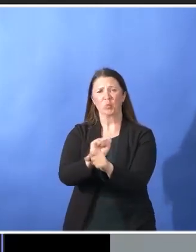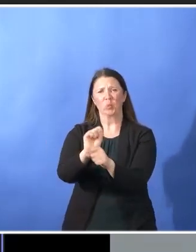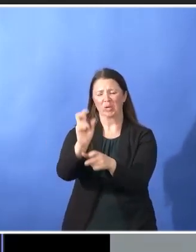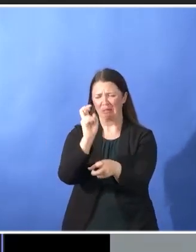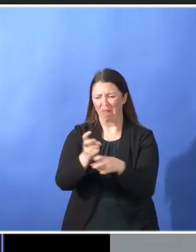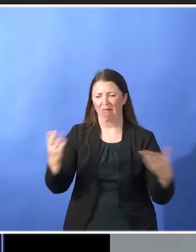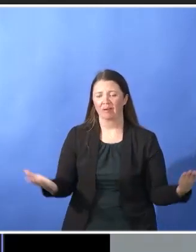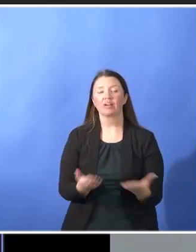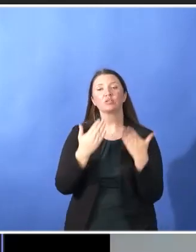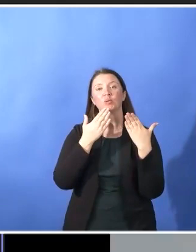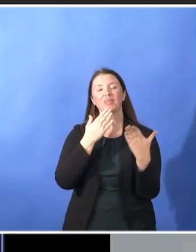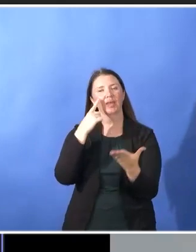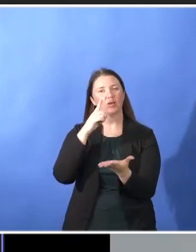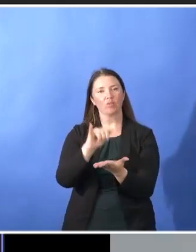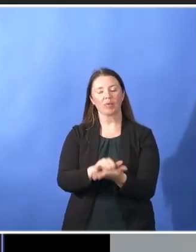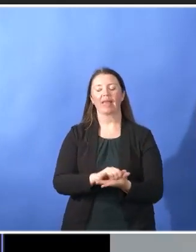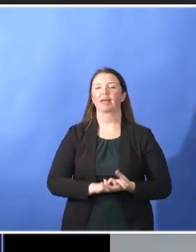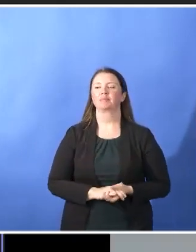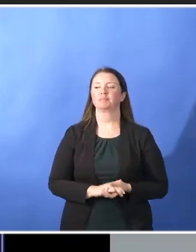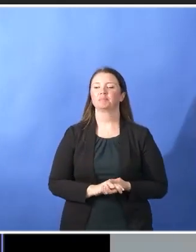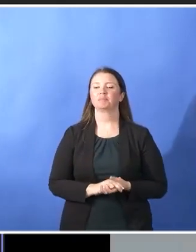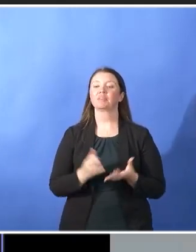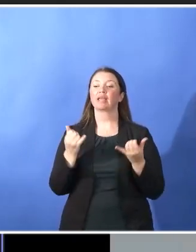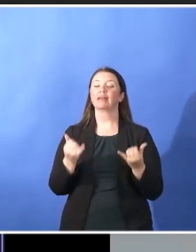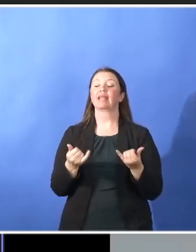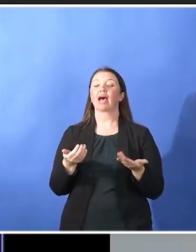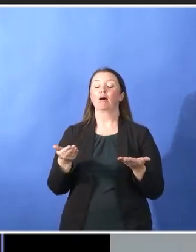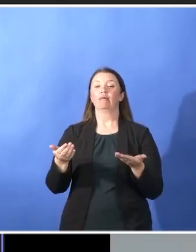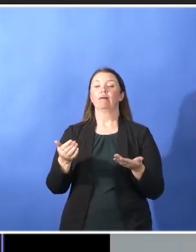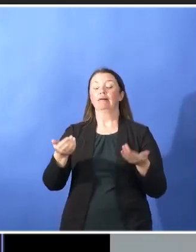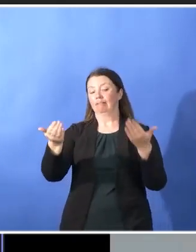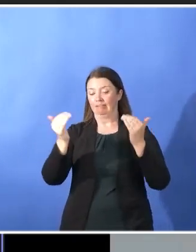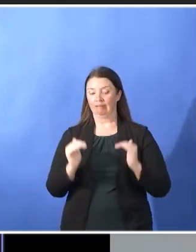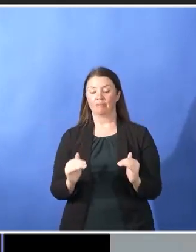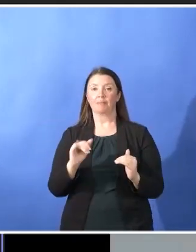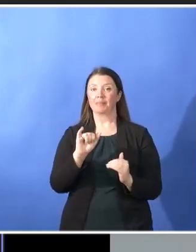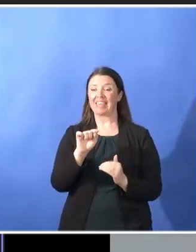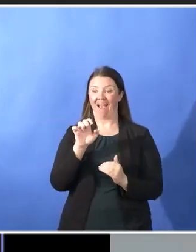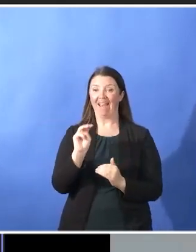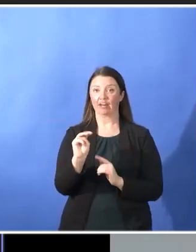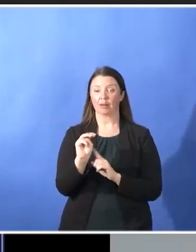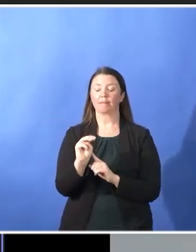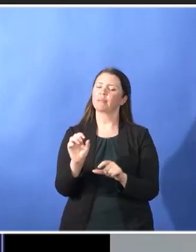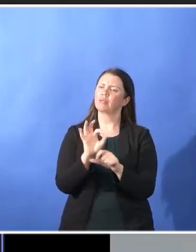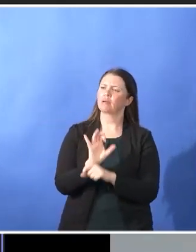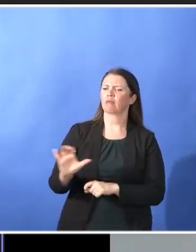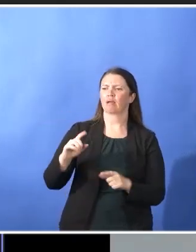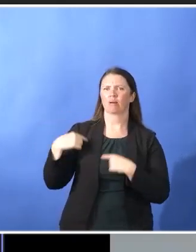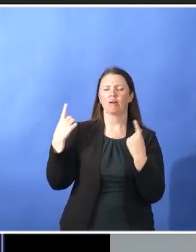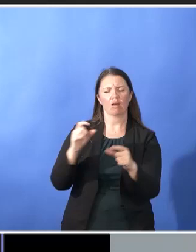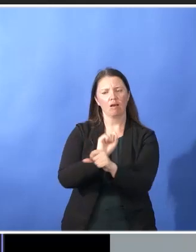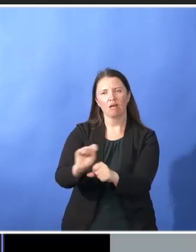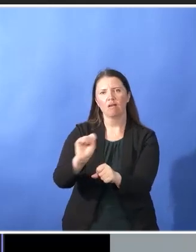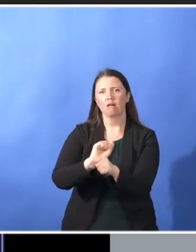TO THE ITEM, THE COMMISSION HAS BEEN HARD AT WORK PROMOTING AND ADAPTING TO THEECONOMY. THE MEASURE OF SUCCESS WE HAVE